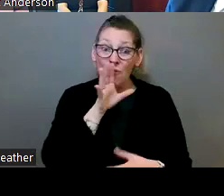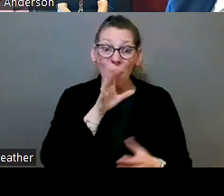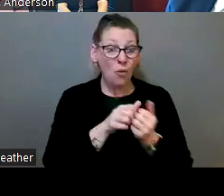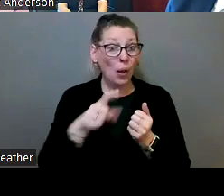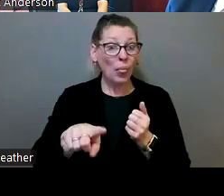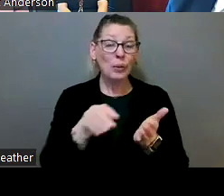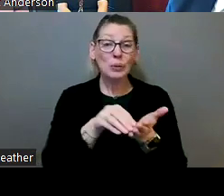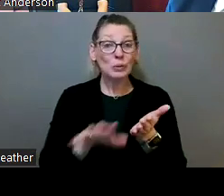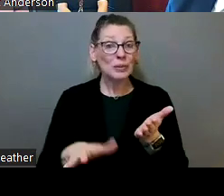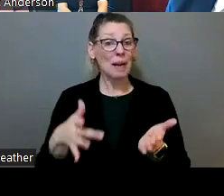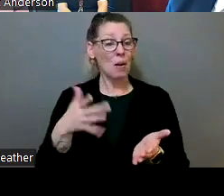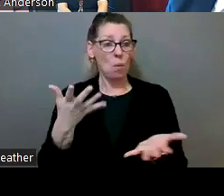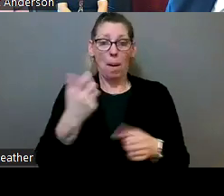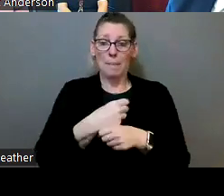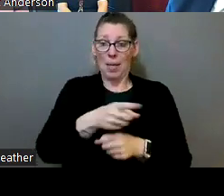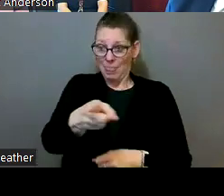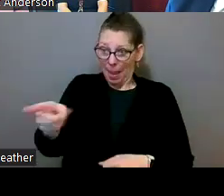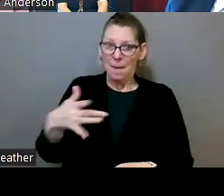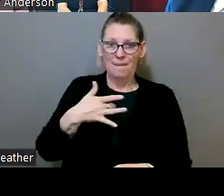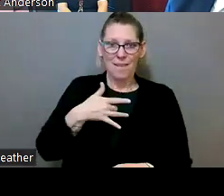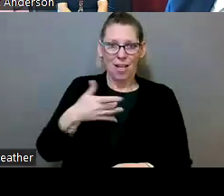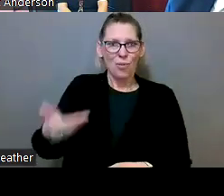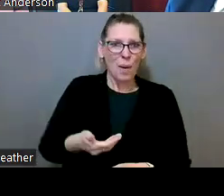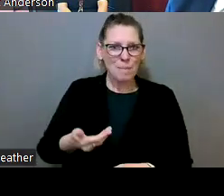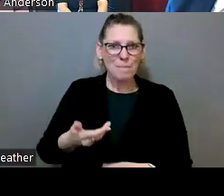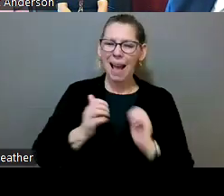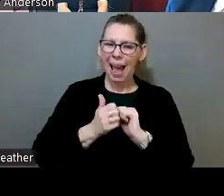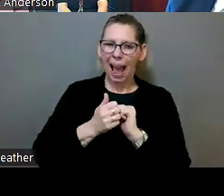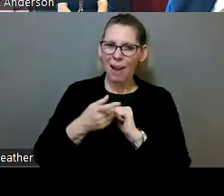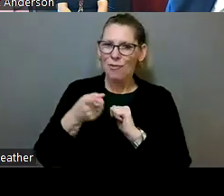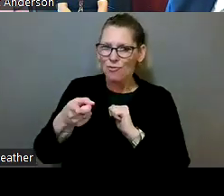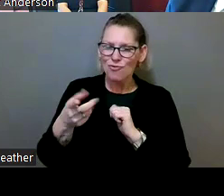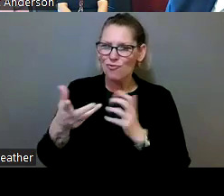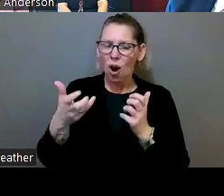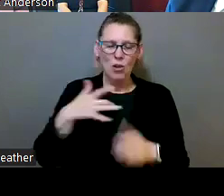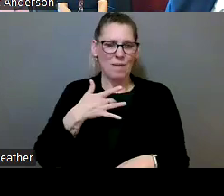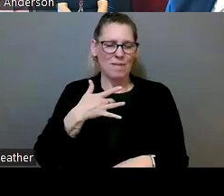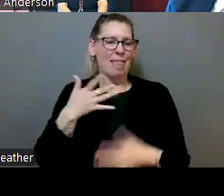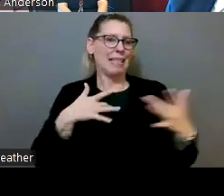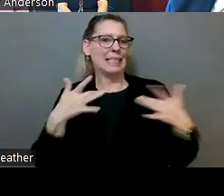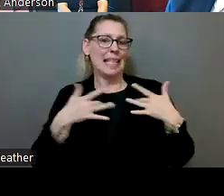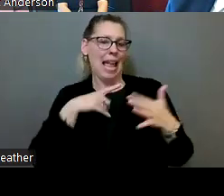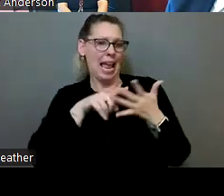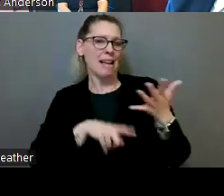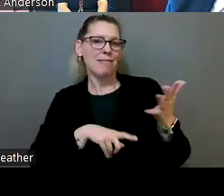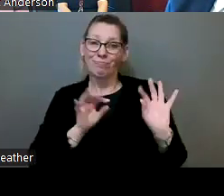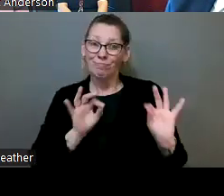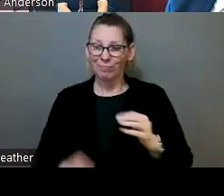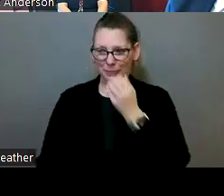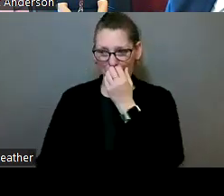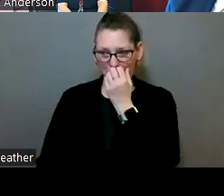them feel welcome and how can we invite you in what would you get excited about good things um